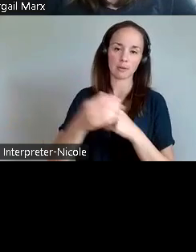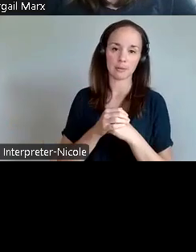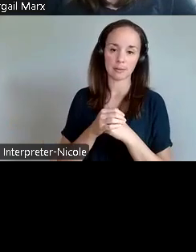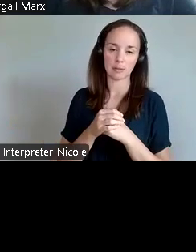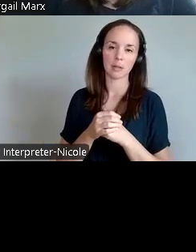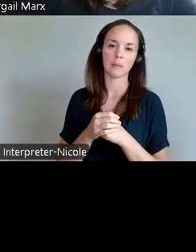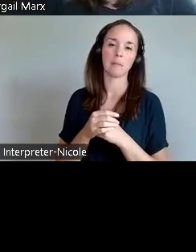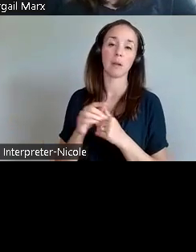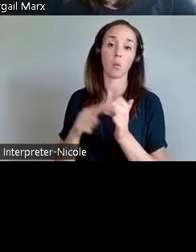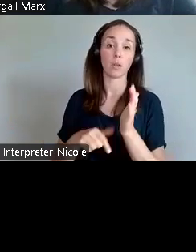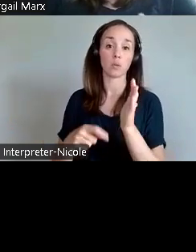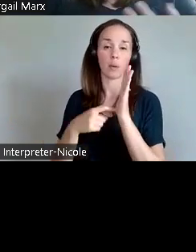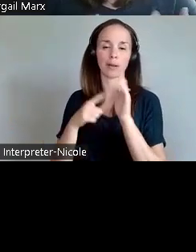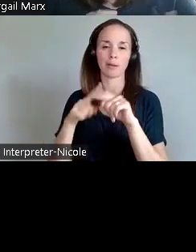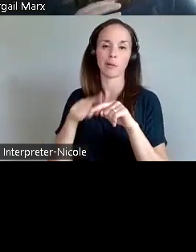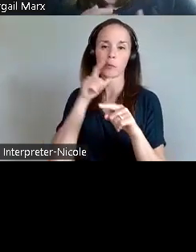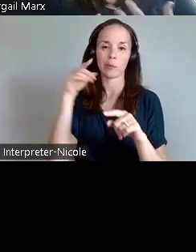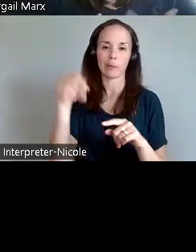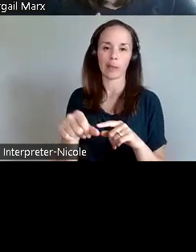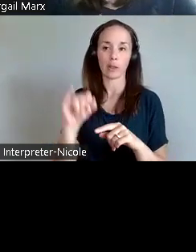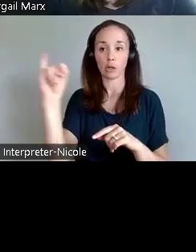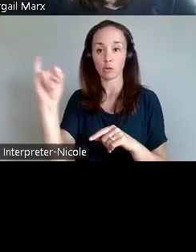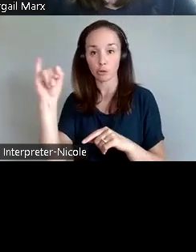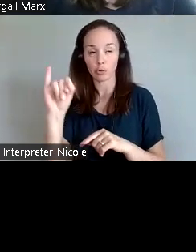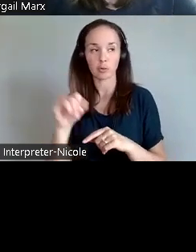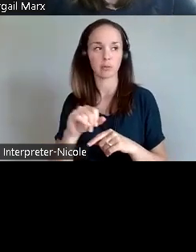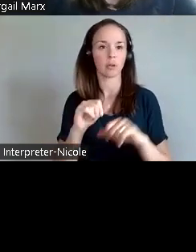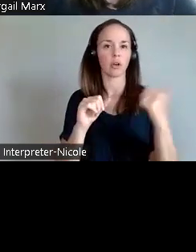based on the payor and whether that's insurance or another funding source.